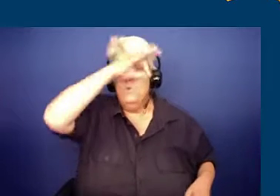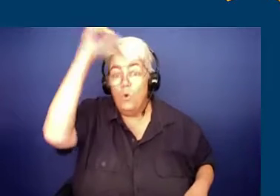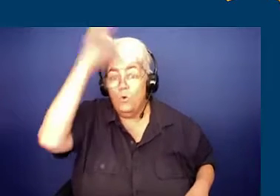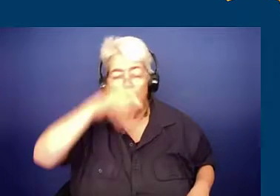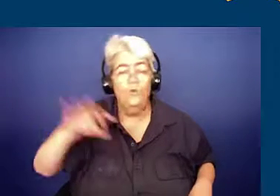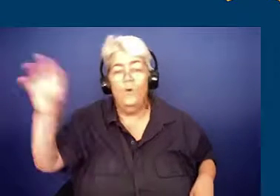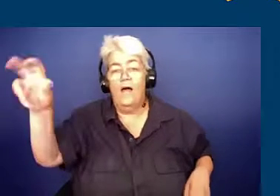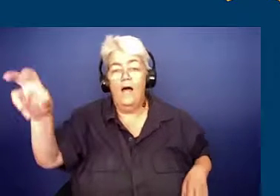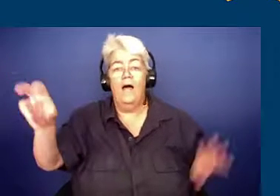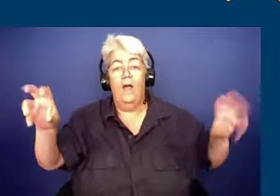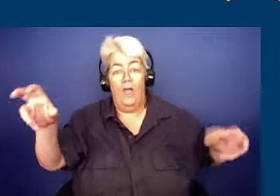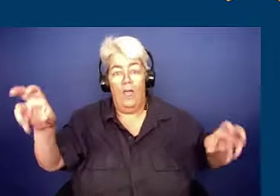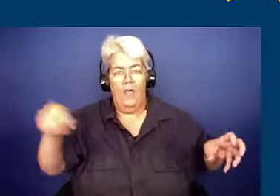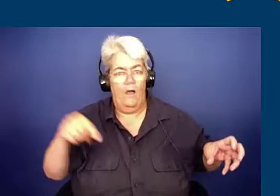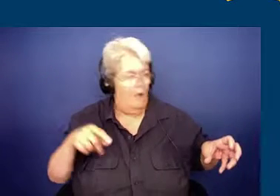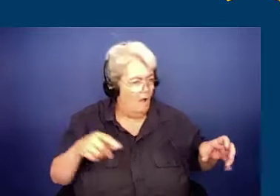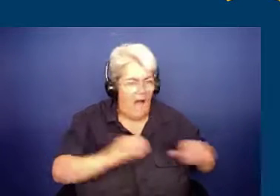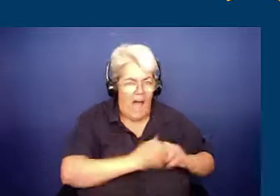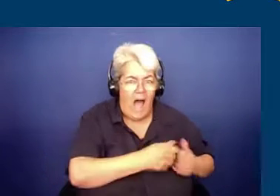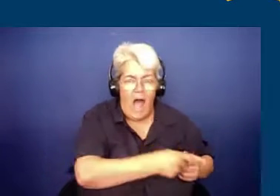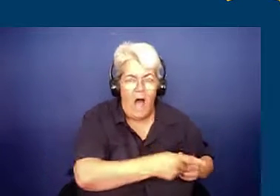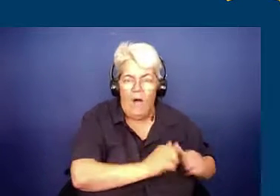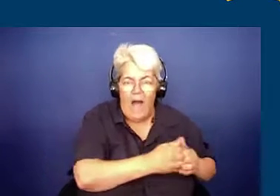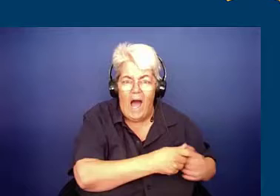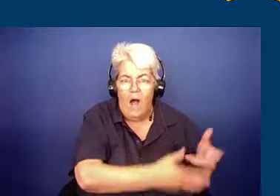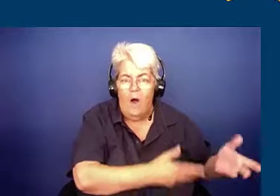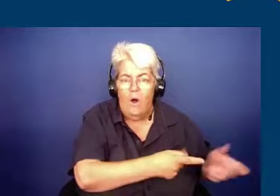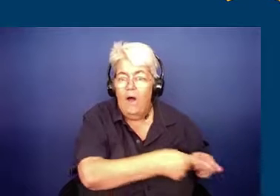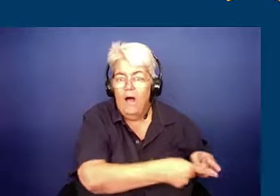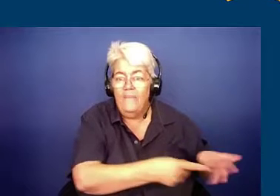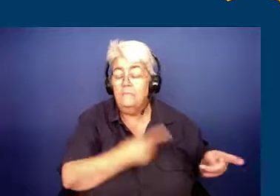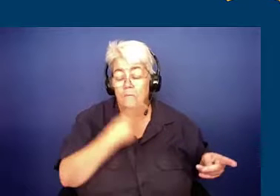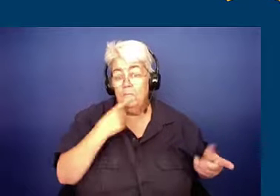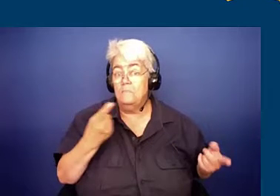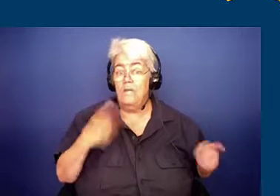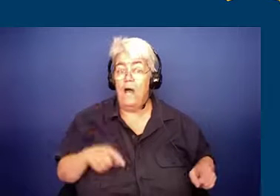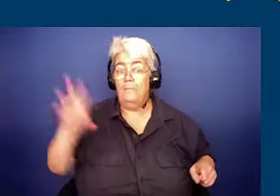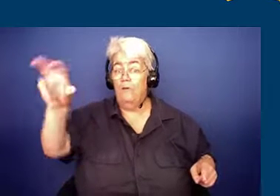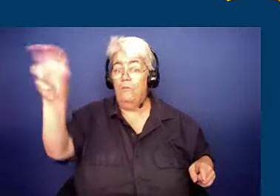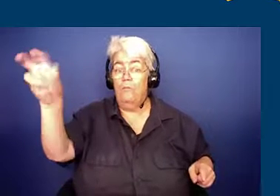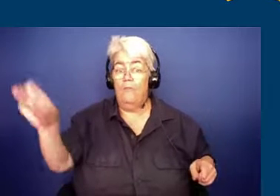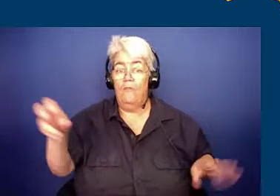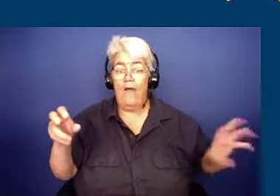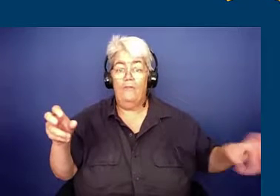are gremlins in the machine because things happen and you're not exactly sure how they happened. So